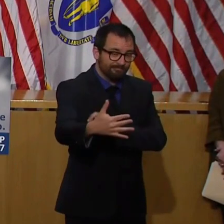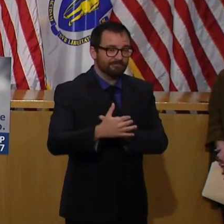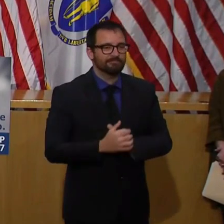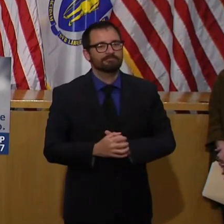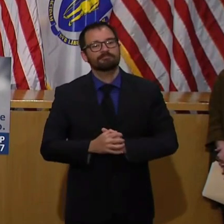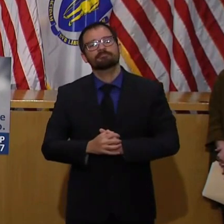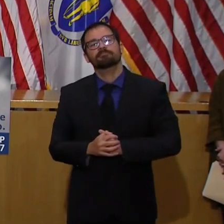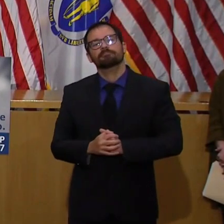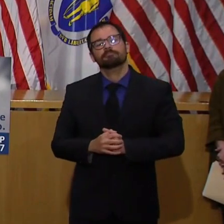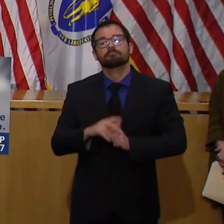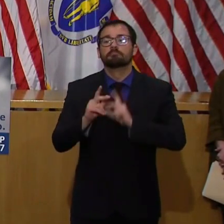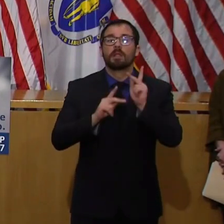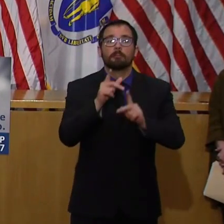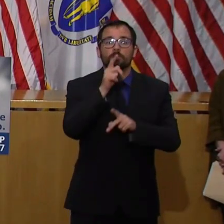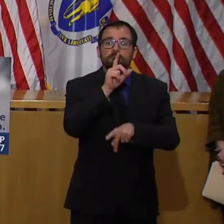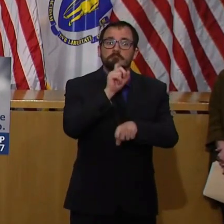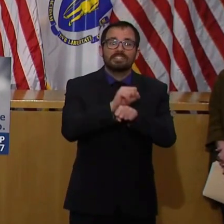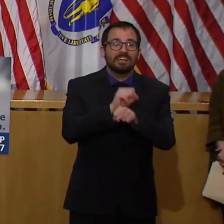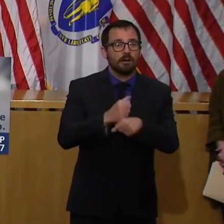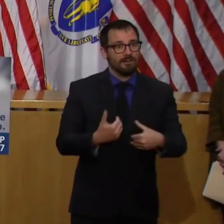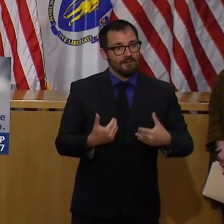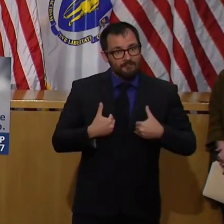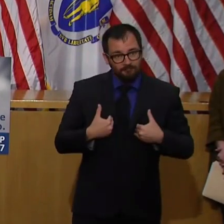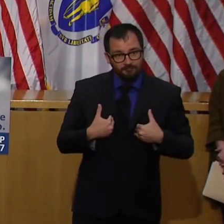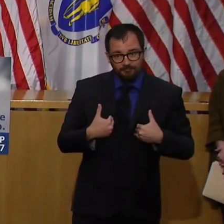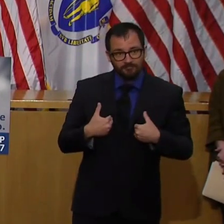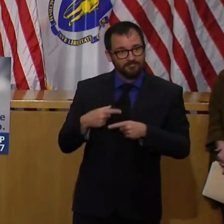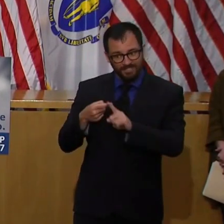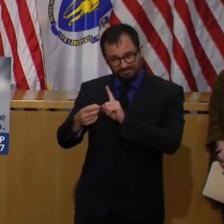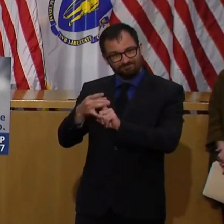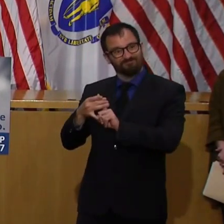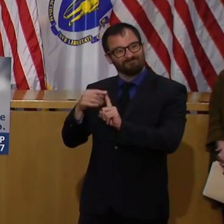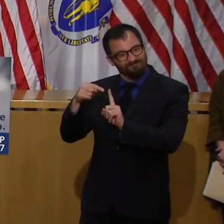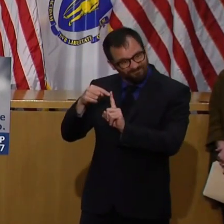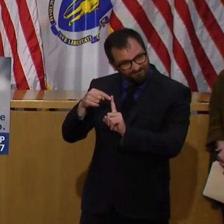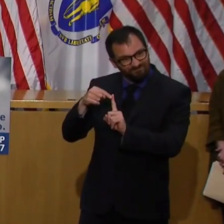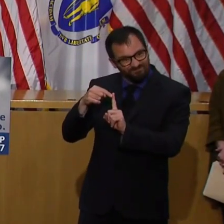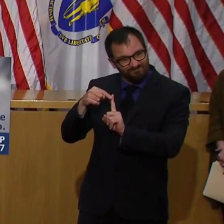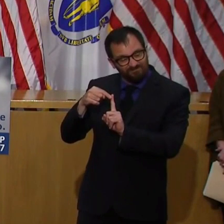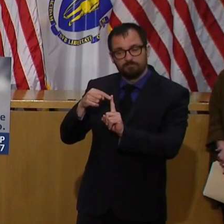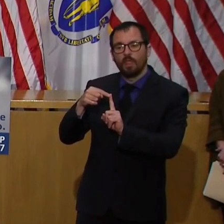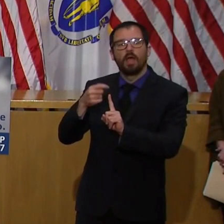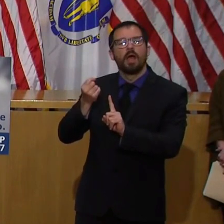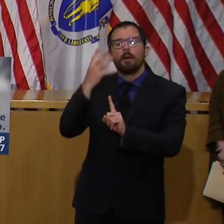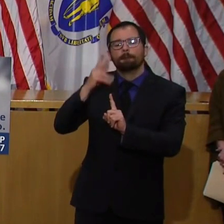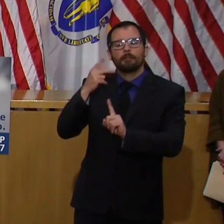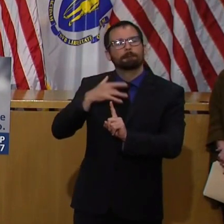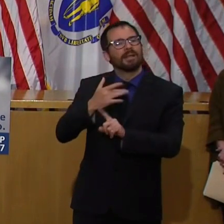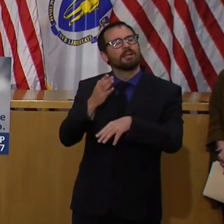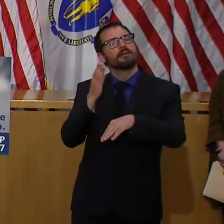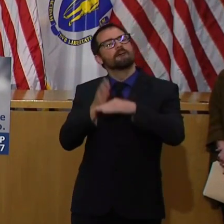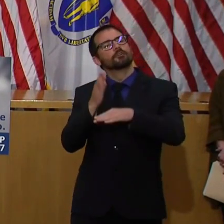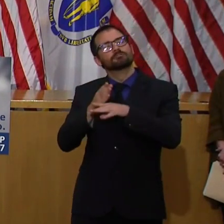ANNOUNCED THE INITIATIVE. THE MEDIAN NUMBER OF CONTACTS REPORTED BY EACH CONFIRMED CASE REMAINS ABOUT TWO.